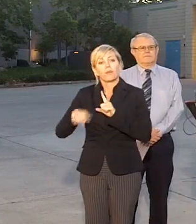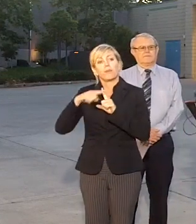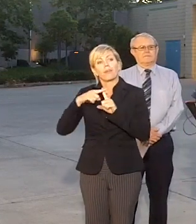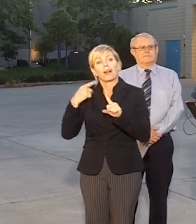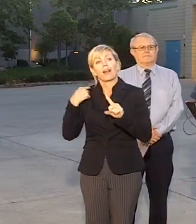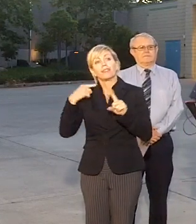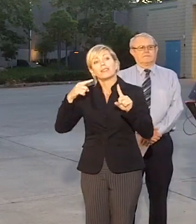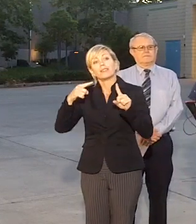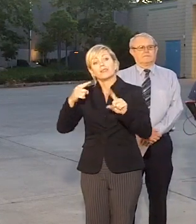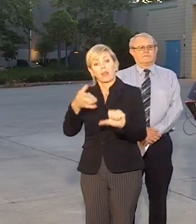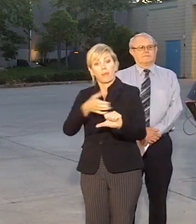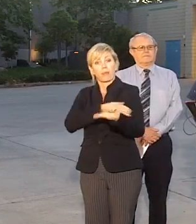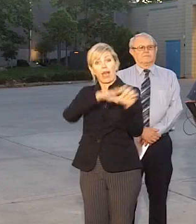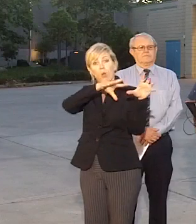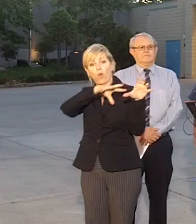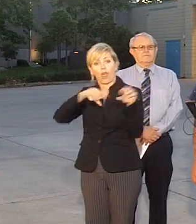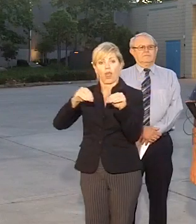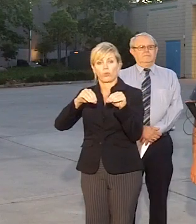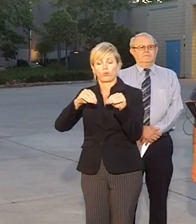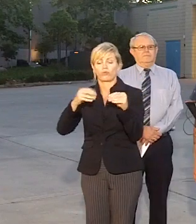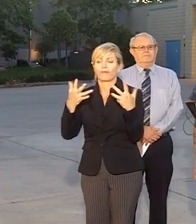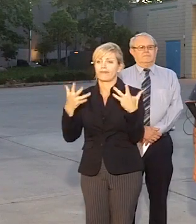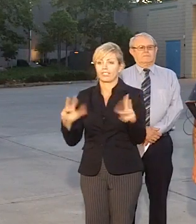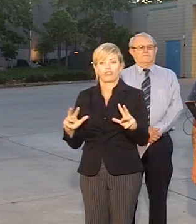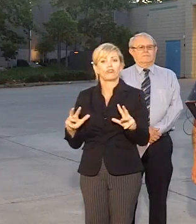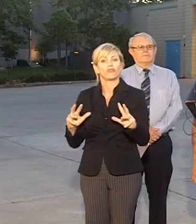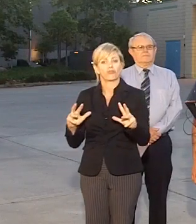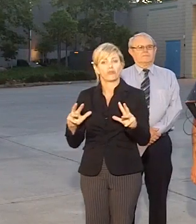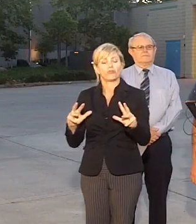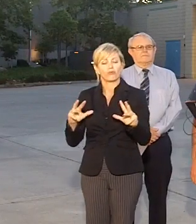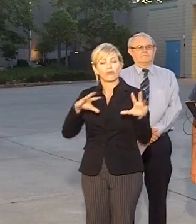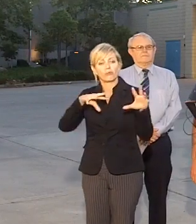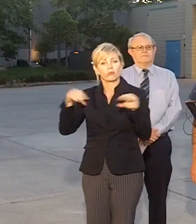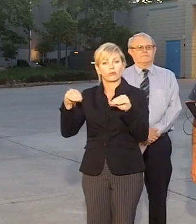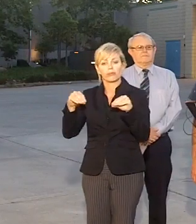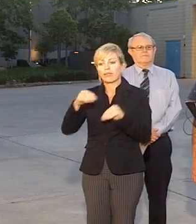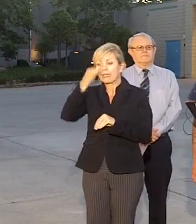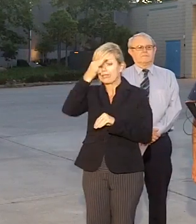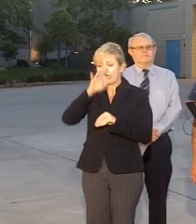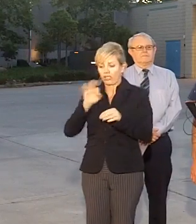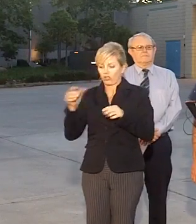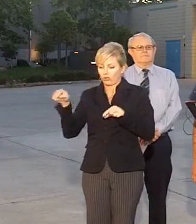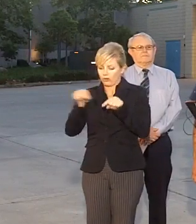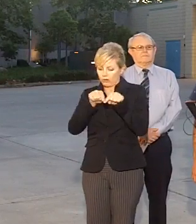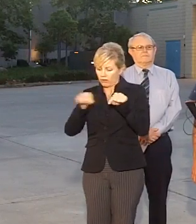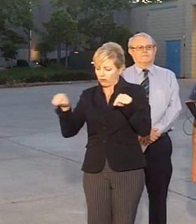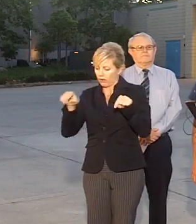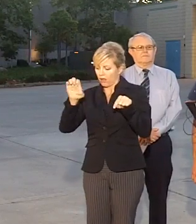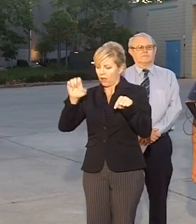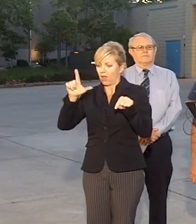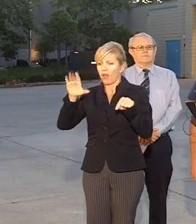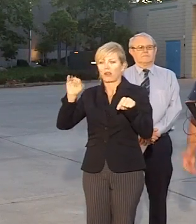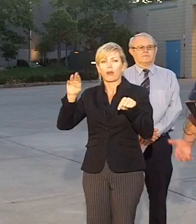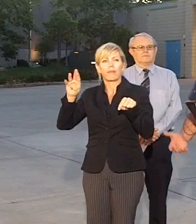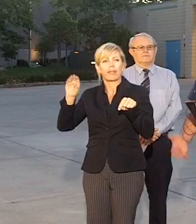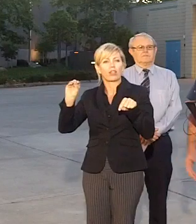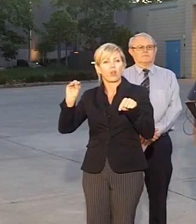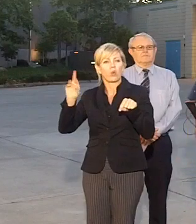outage that is persistent kind of a long the El Camino Real corridor going west to about